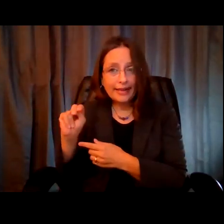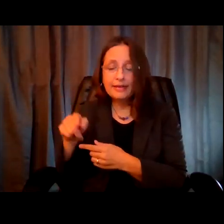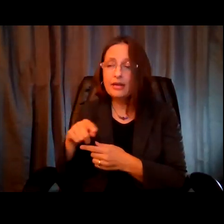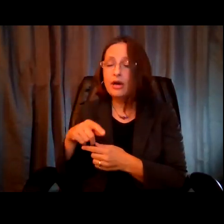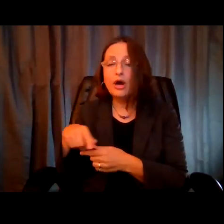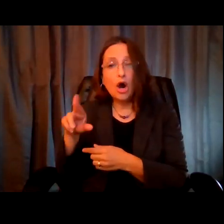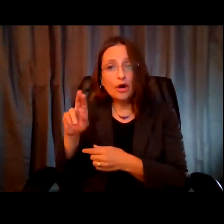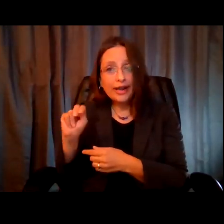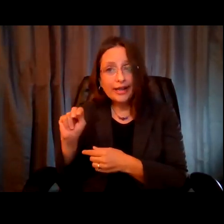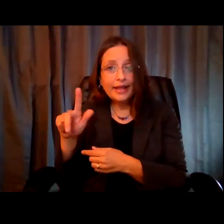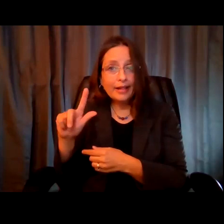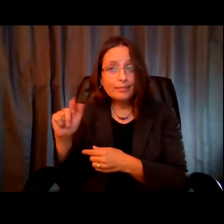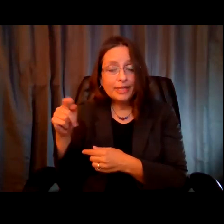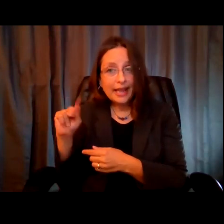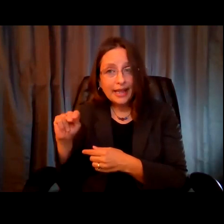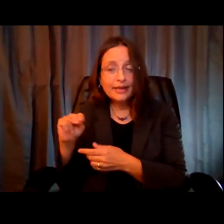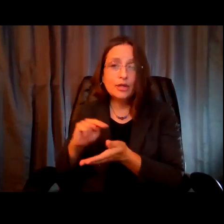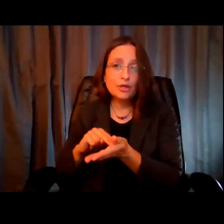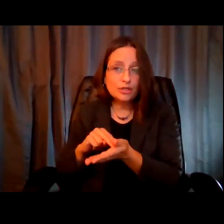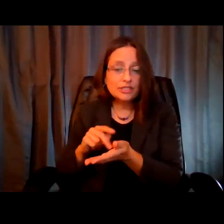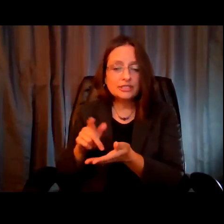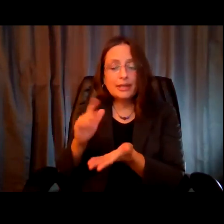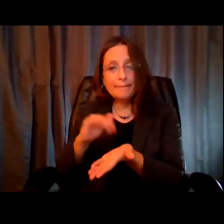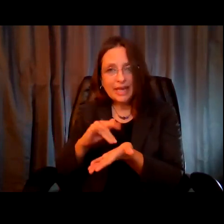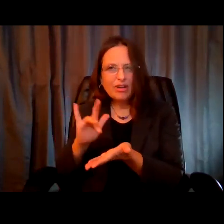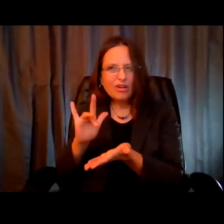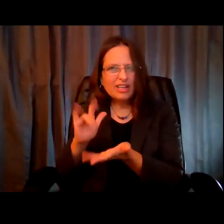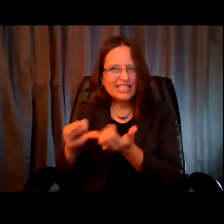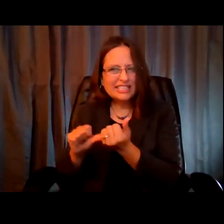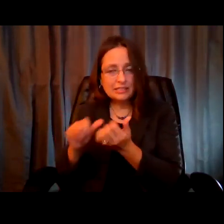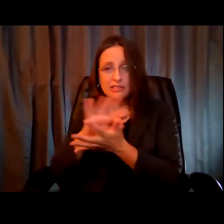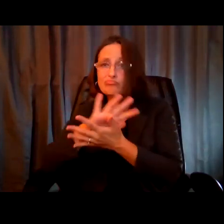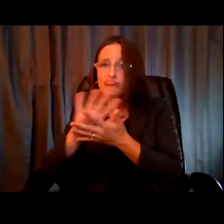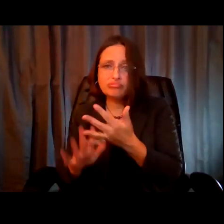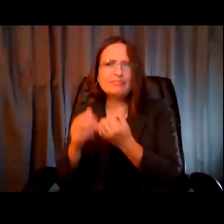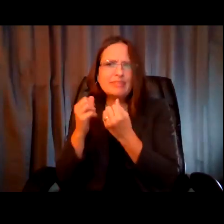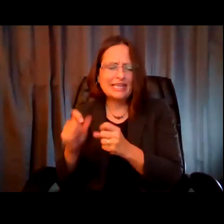you can get your test results, sometimes schedule appointments, and ted a good thing to know it.